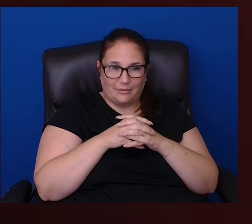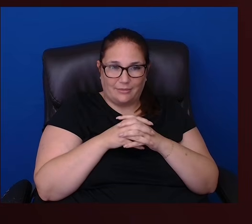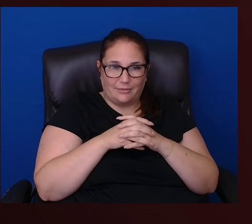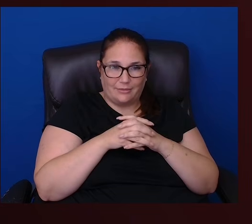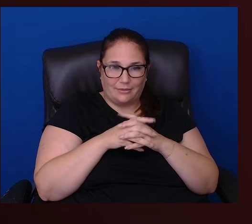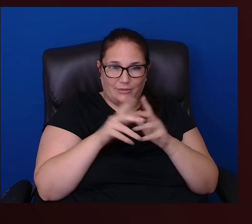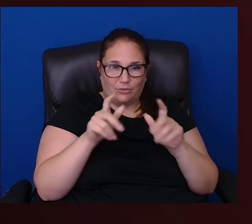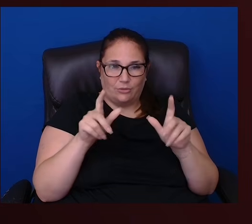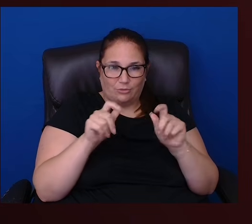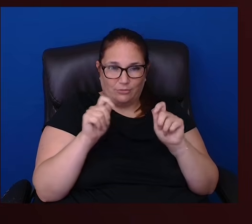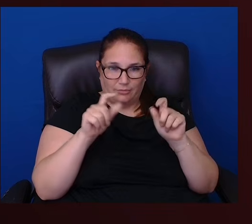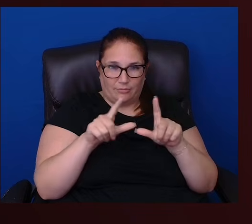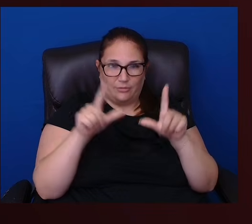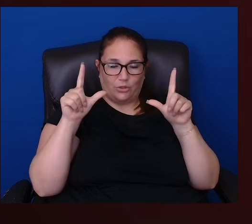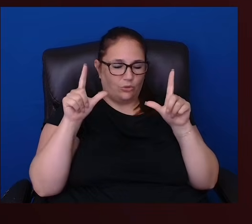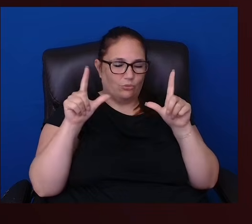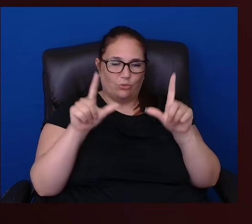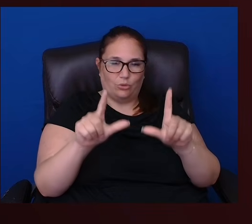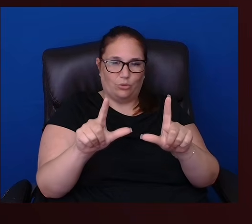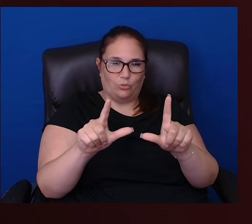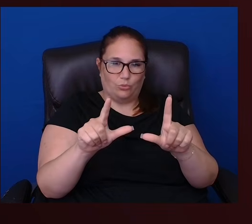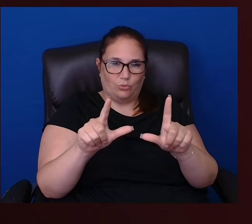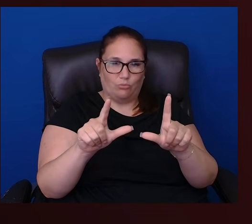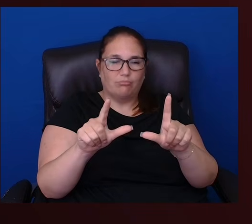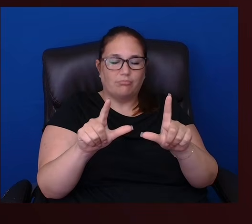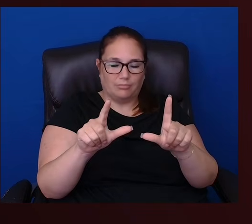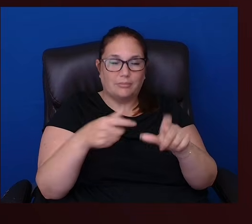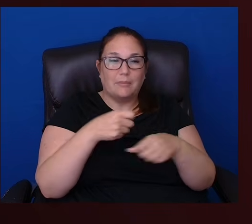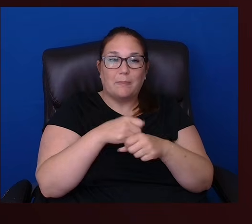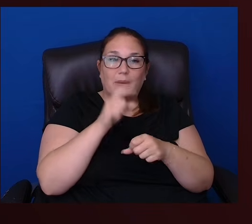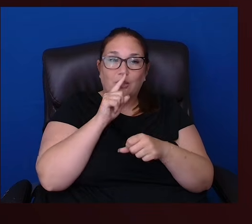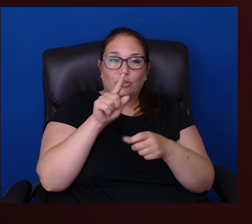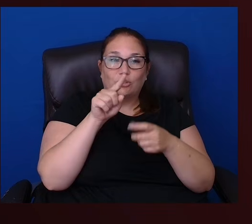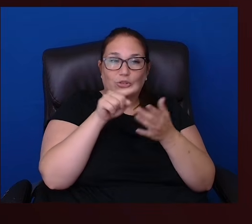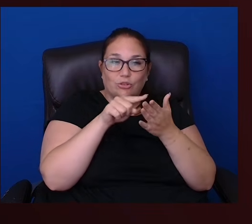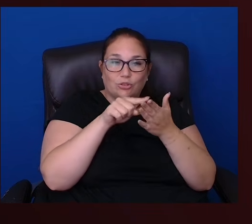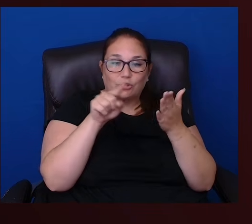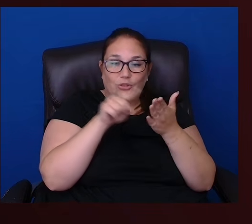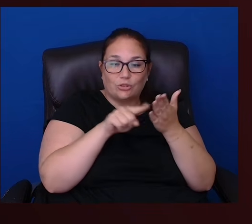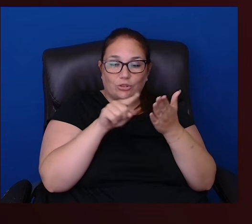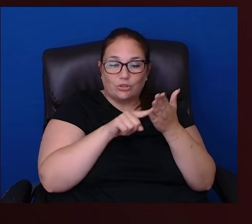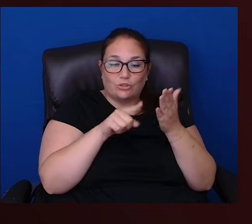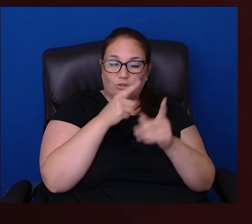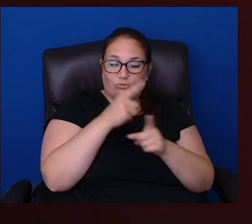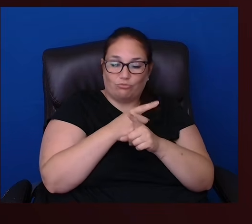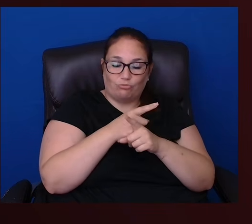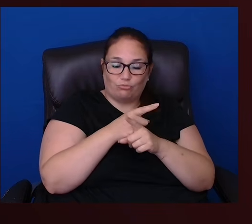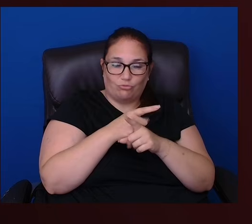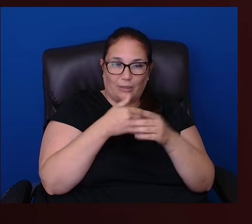because I'm getting dizzy. And we're -- I made sure I have checked "use Aspire orchestration", here we go.